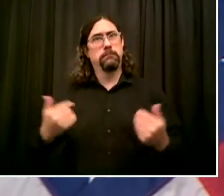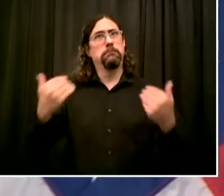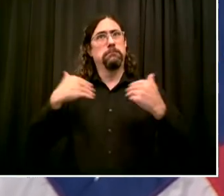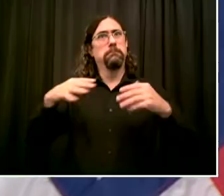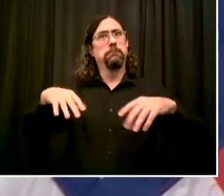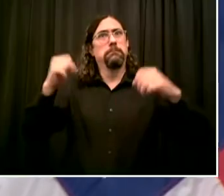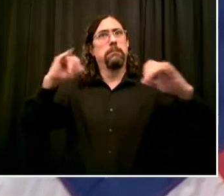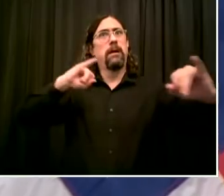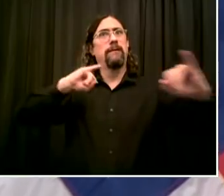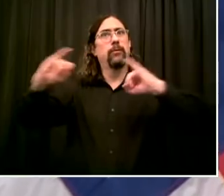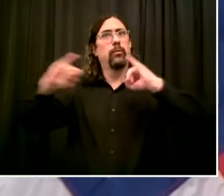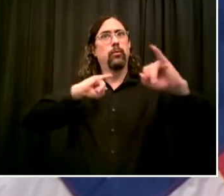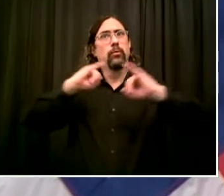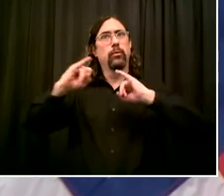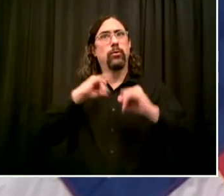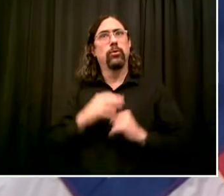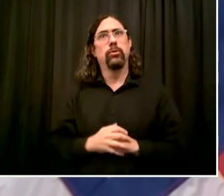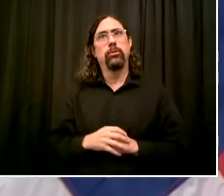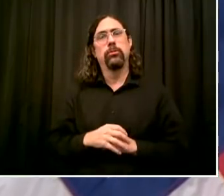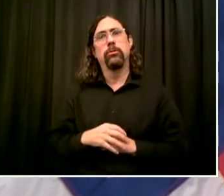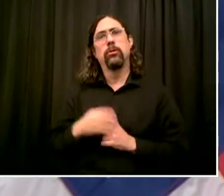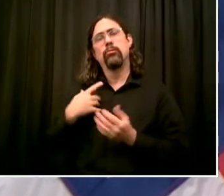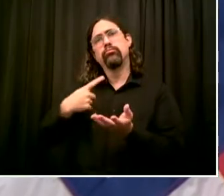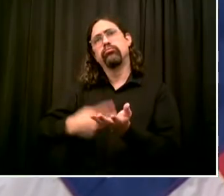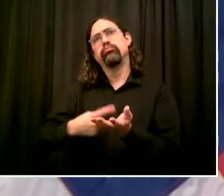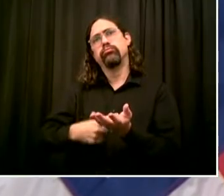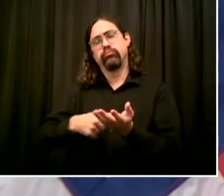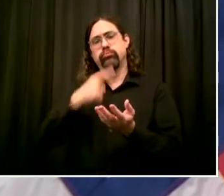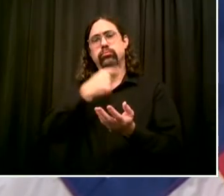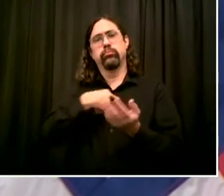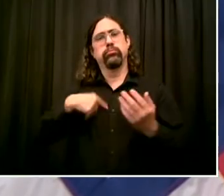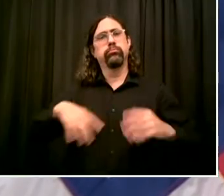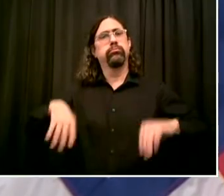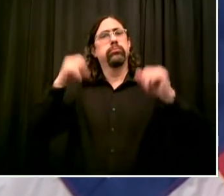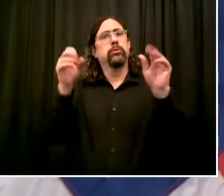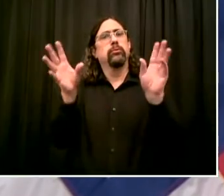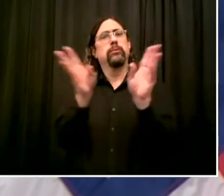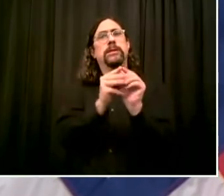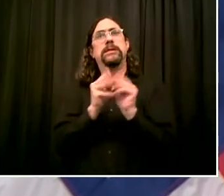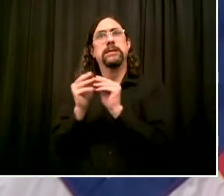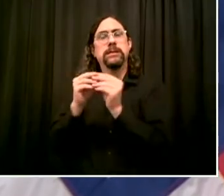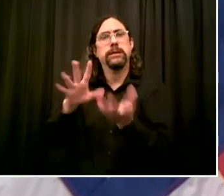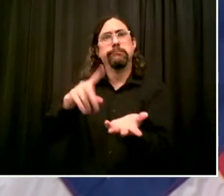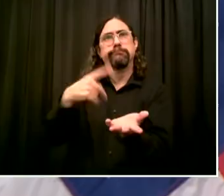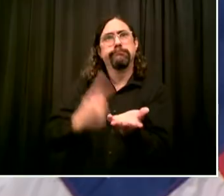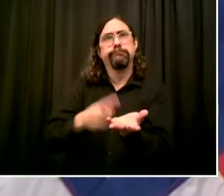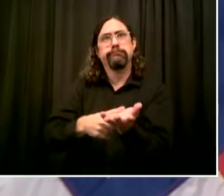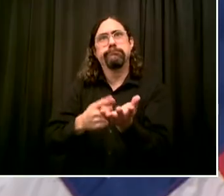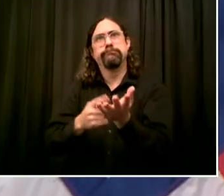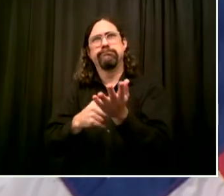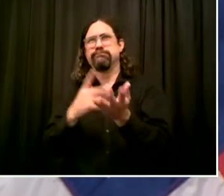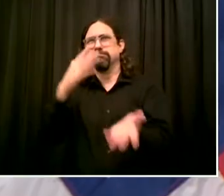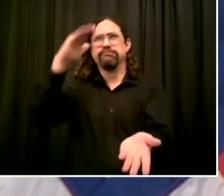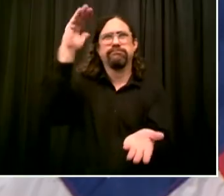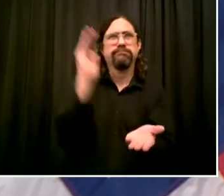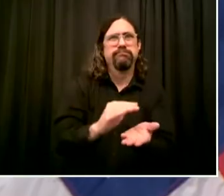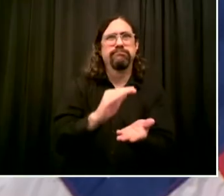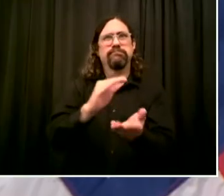. ARE STOPPED IN SPI ET NQUE ITA BIT OF TIME AT A MEETING YESTERDAY . BROOKLYN VIOLENCE AND WHO WAS RUNNING THE